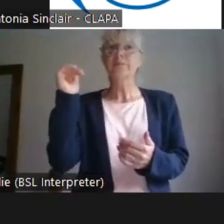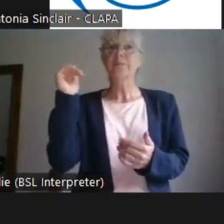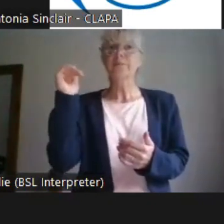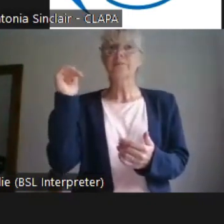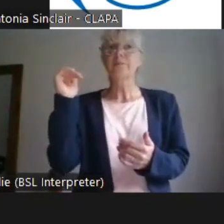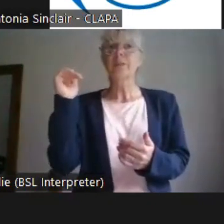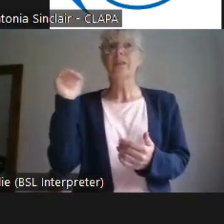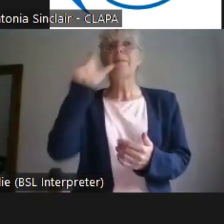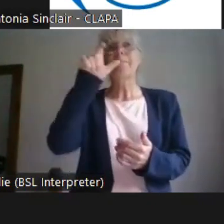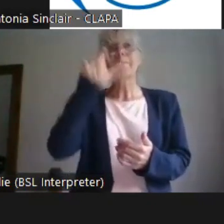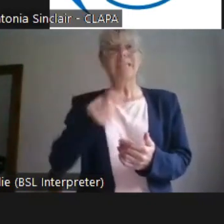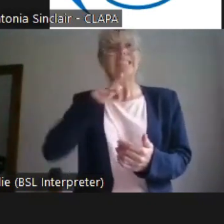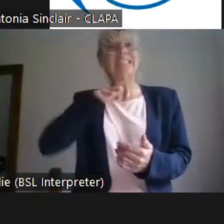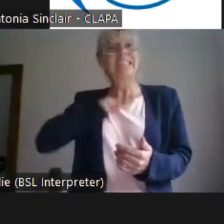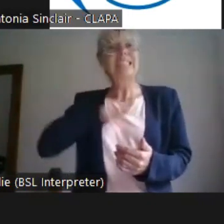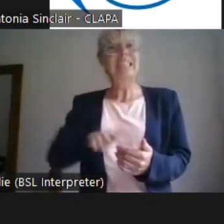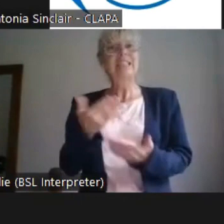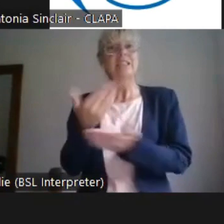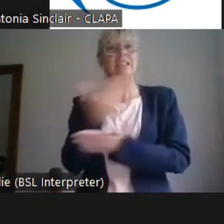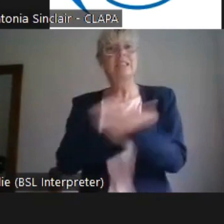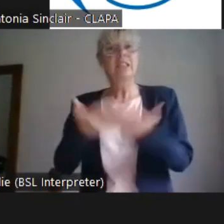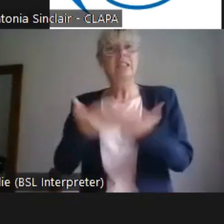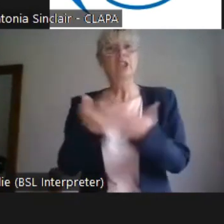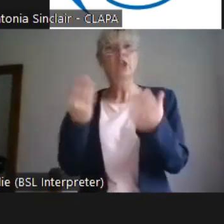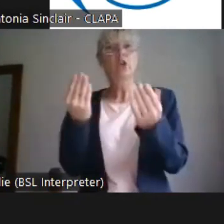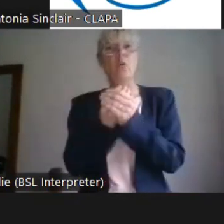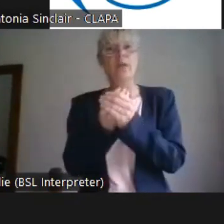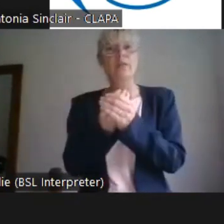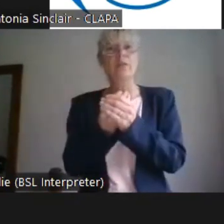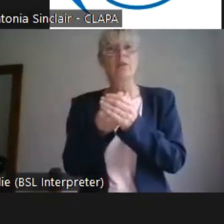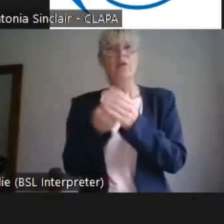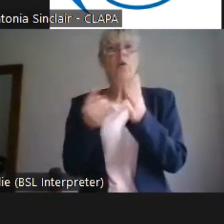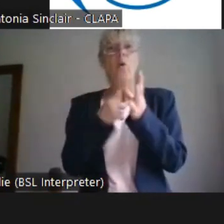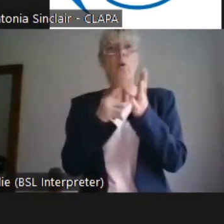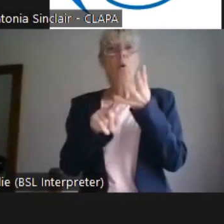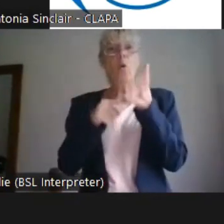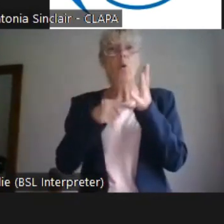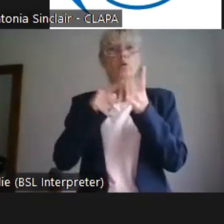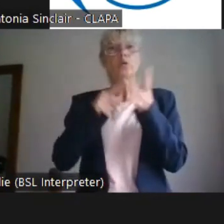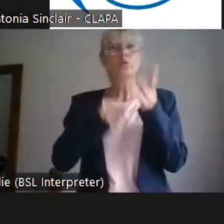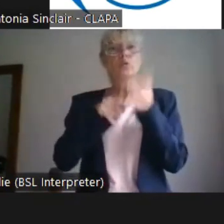and have a discussion with their autologist and say well should we remove them should